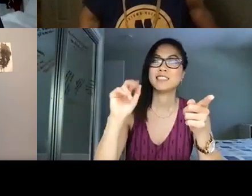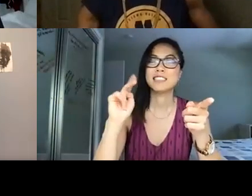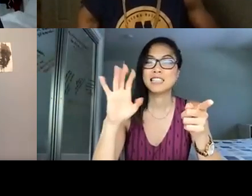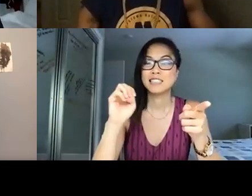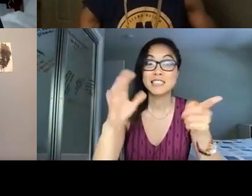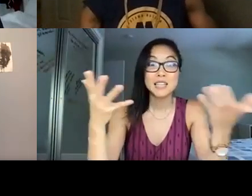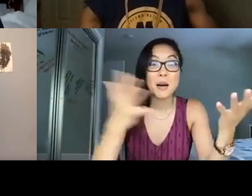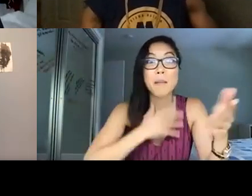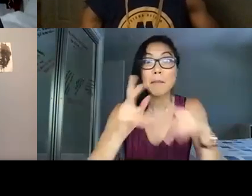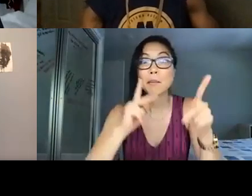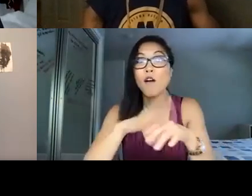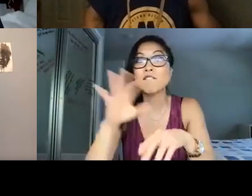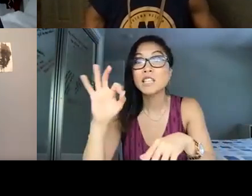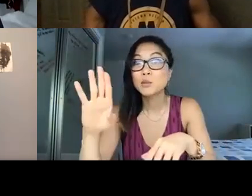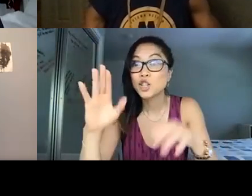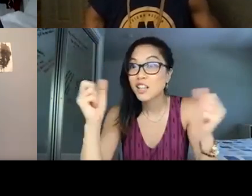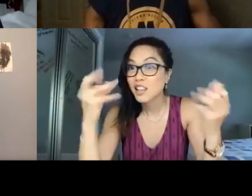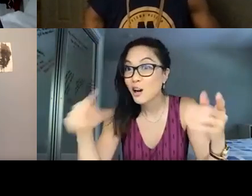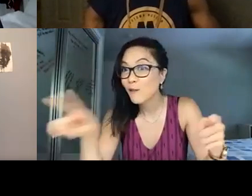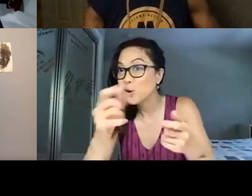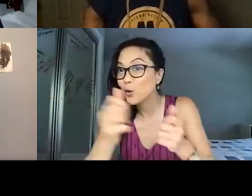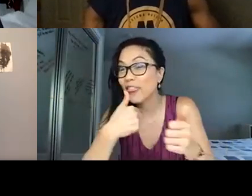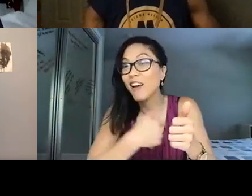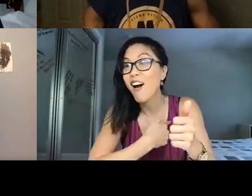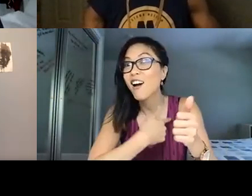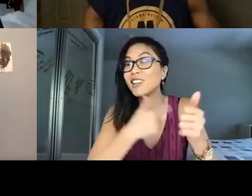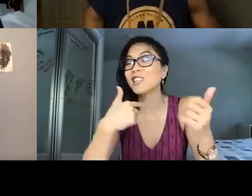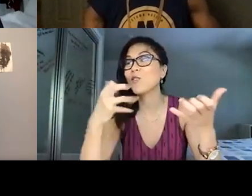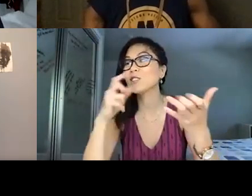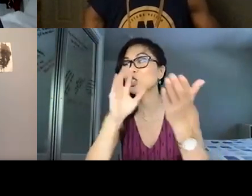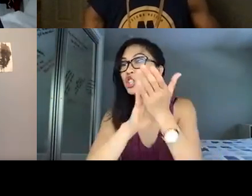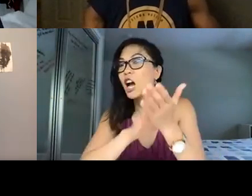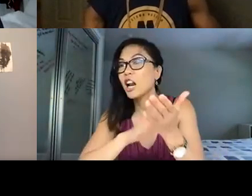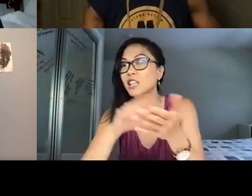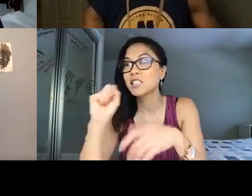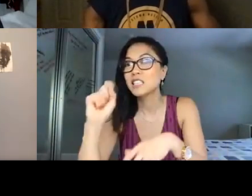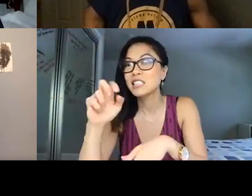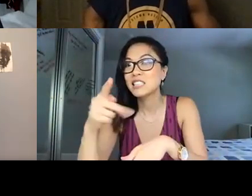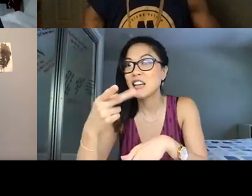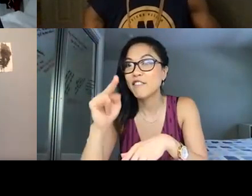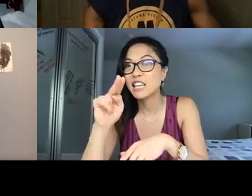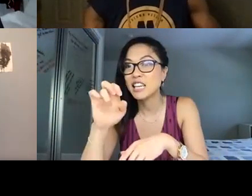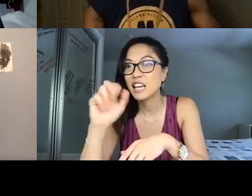There are a lot of folks who are here. I'm giving some shoutouts. Who we got?